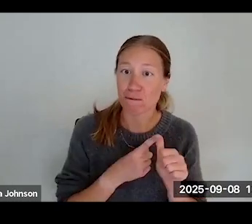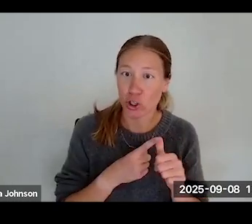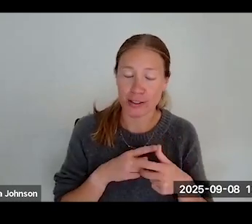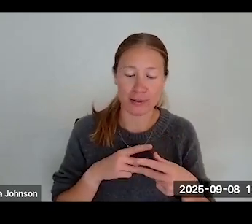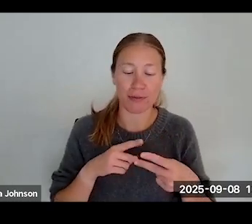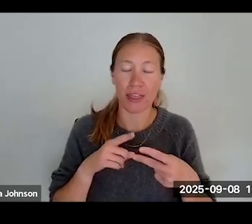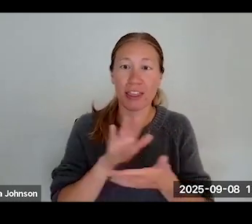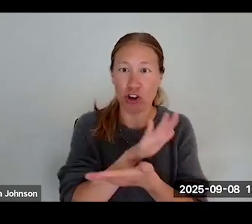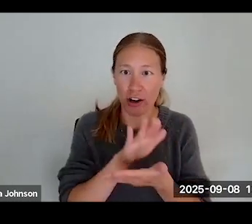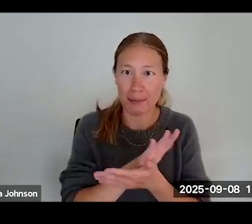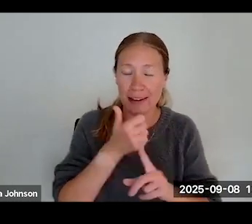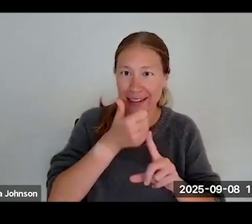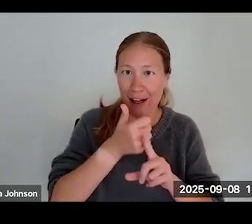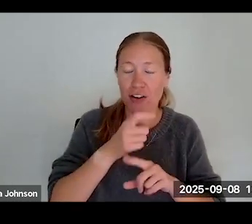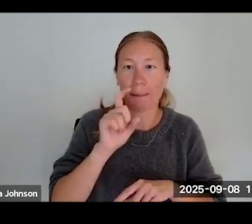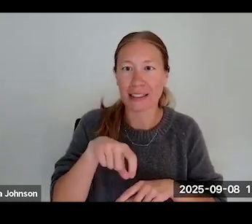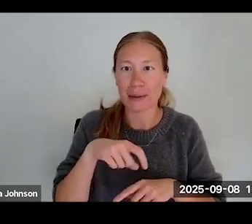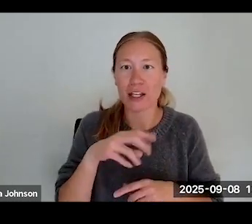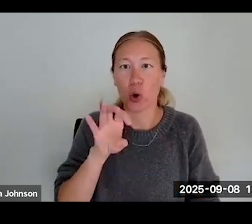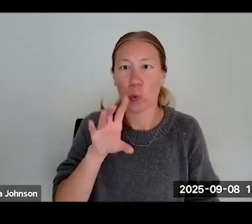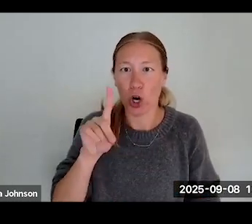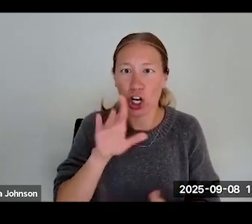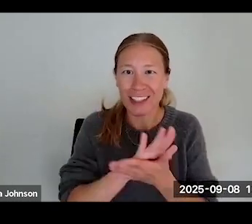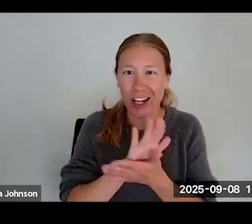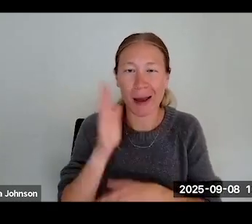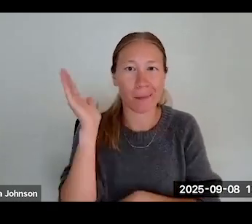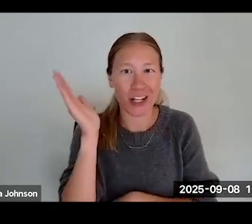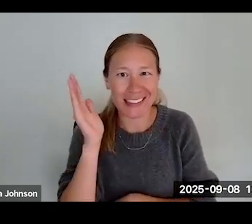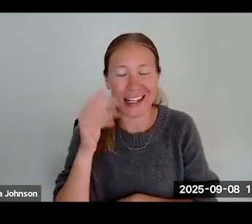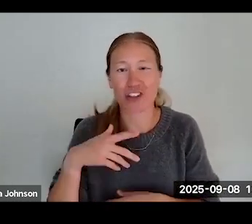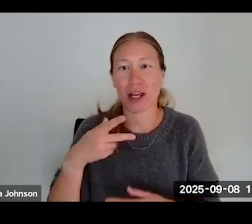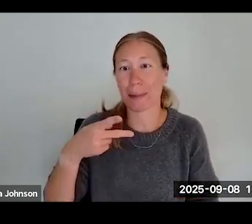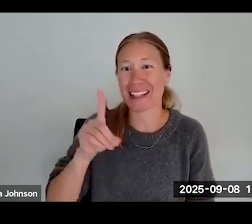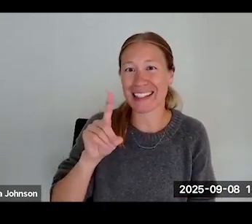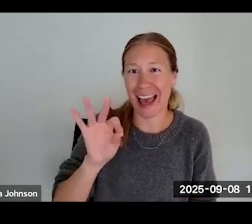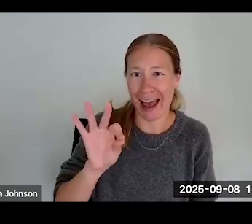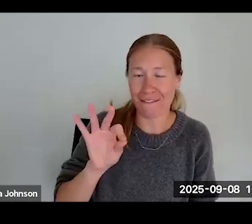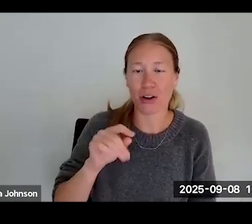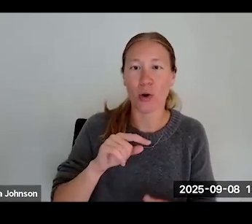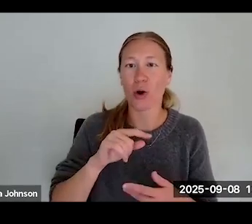has to be a word processing presentation file, a PDF, or a spreadsheet file.